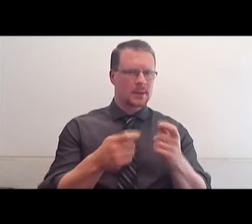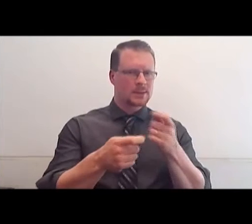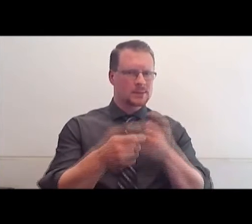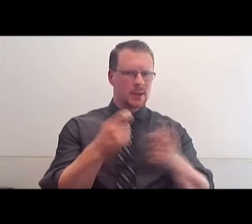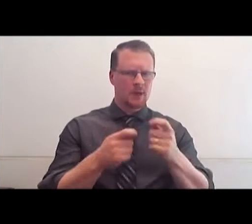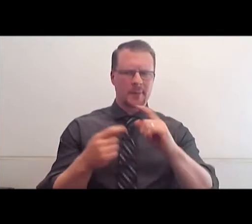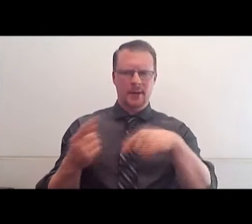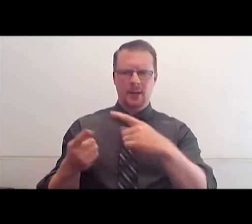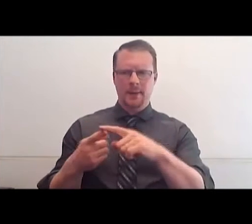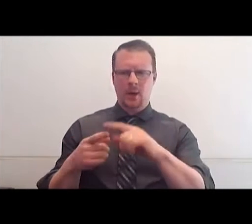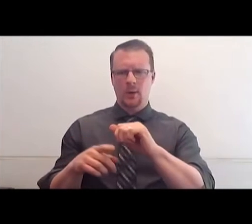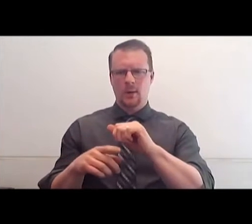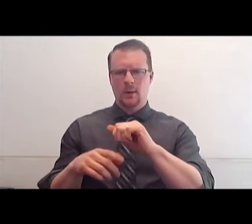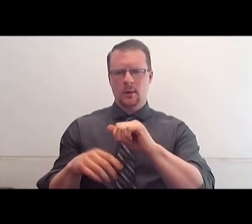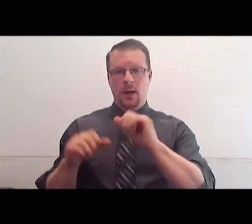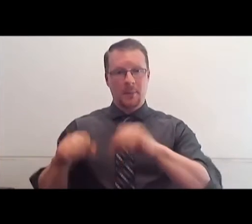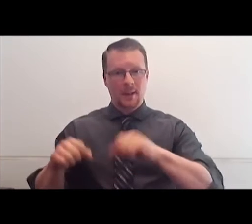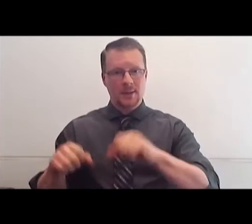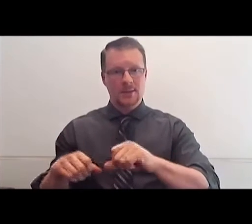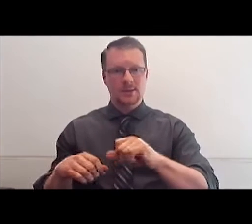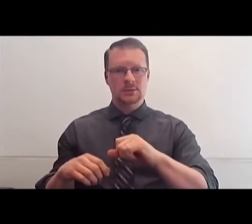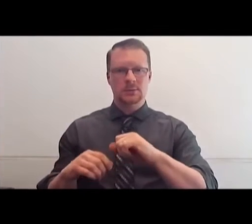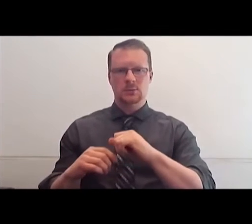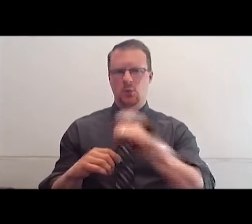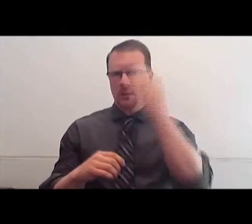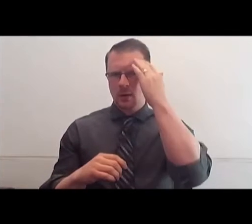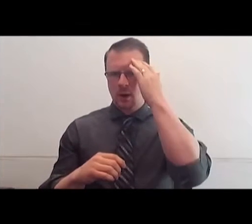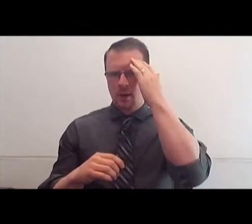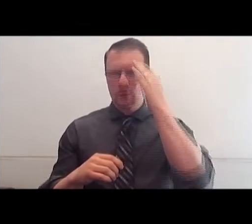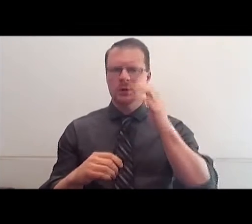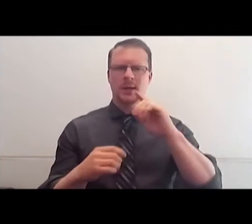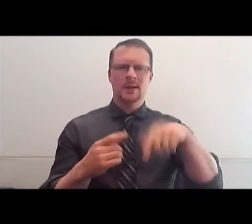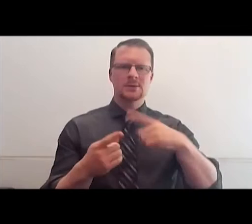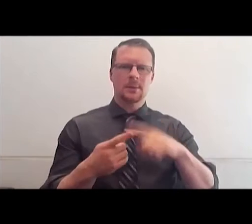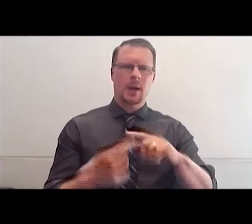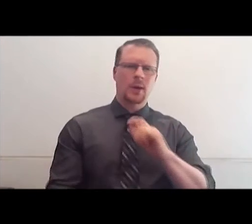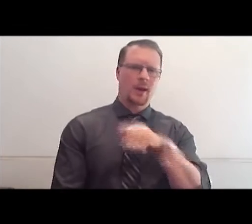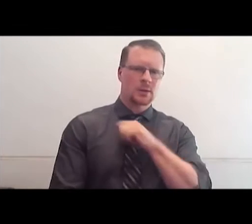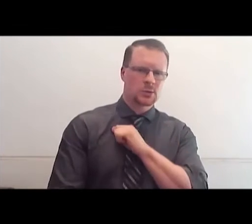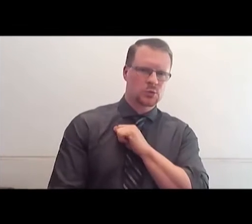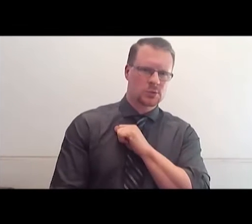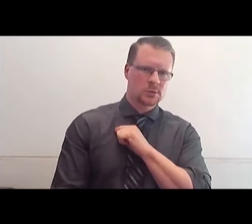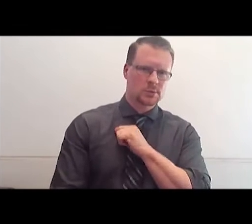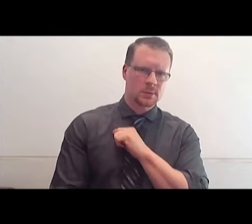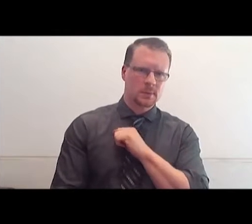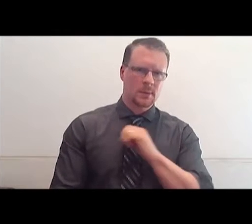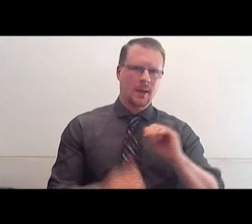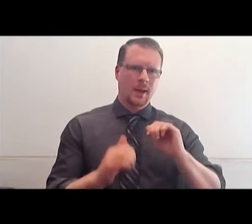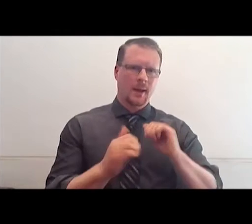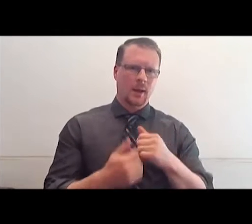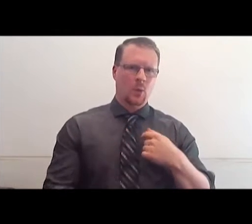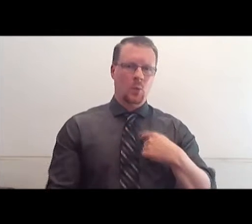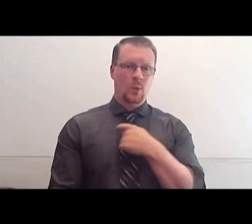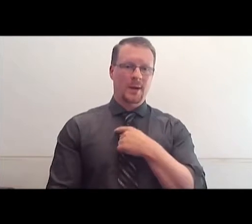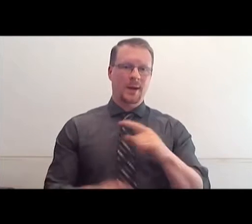Cultural humility is more less focused on abilities and knowledge, but it's attitudinal.